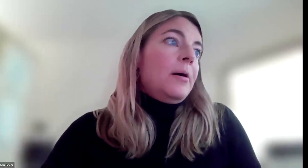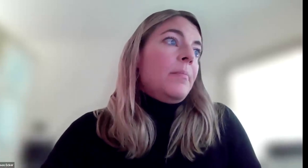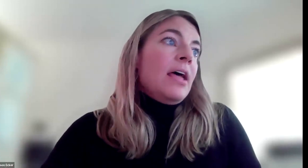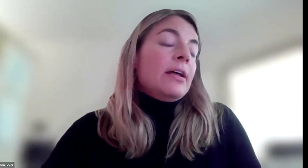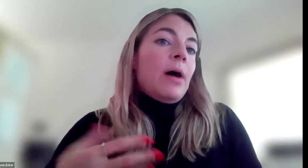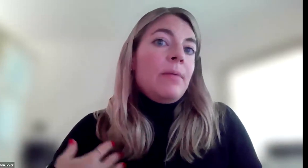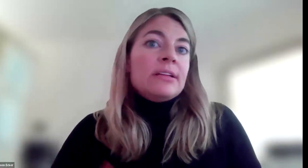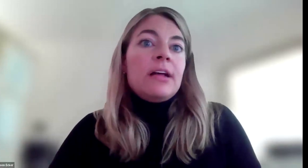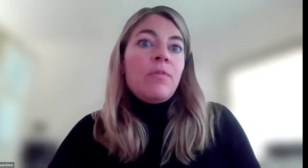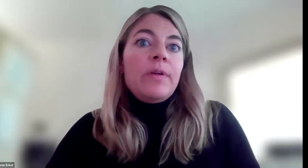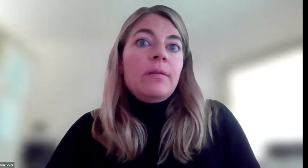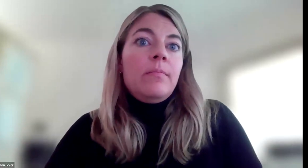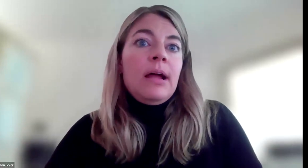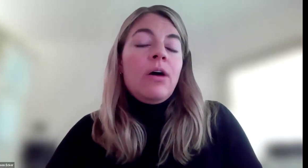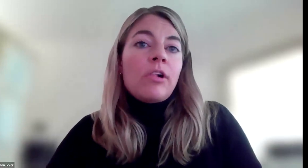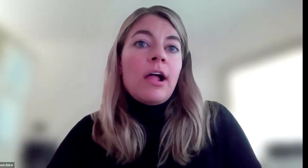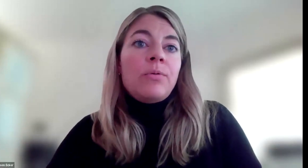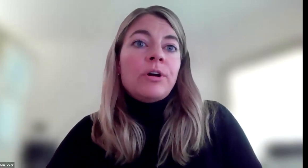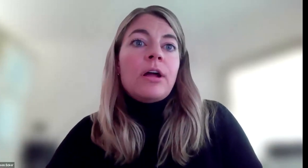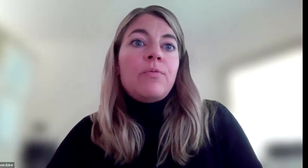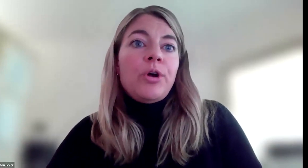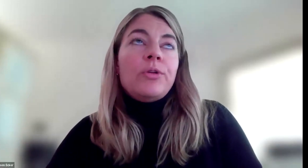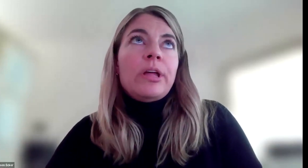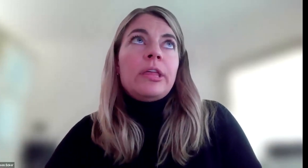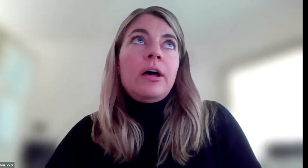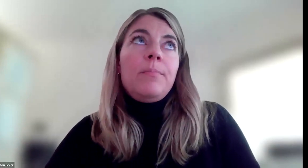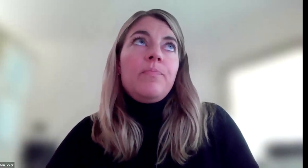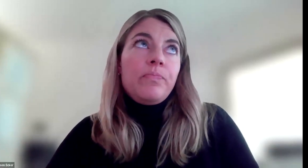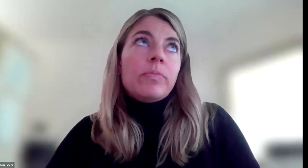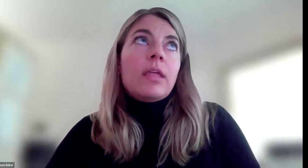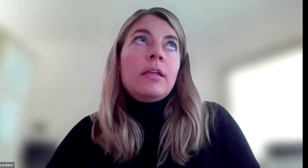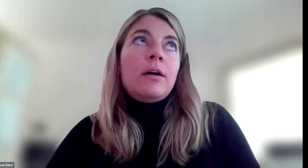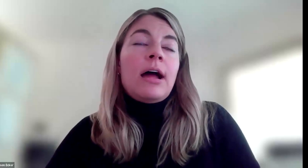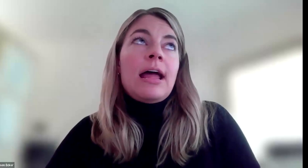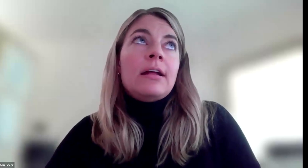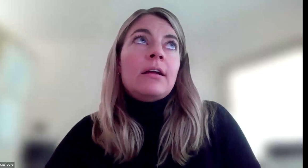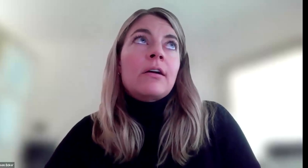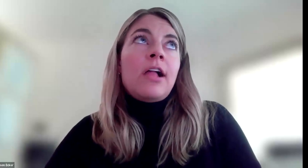client work have worked with, you know, I had a client who was